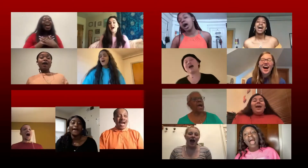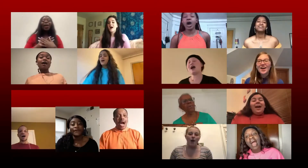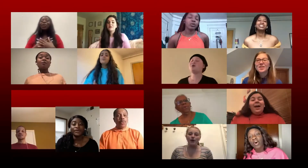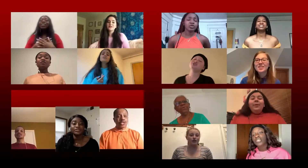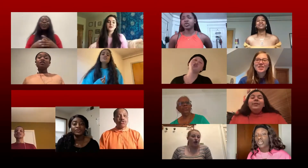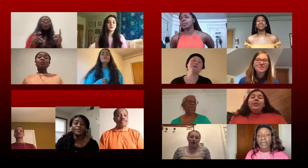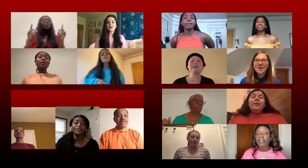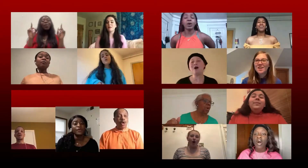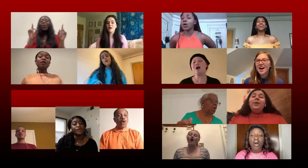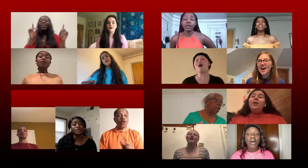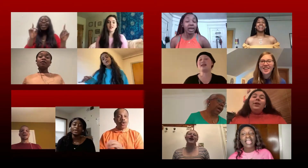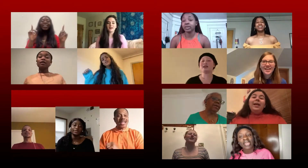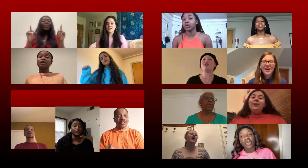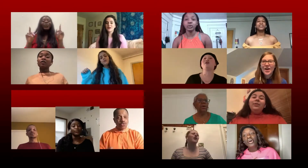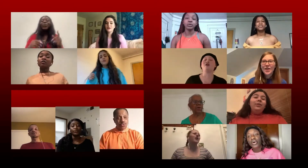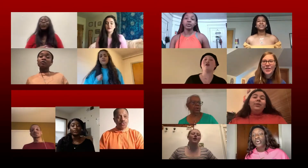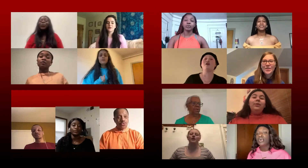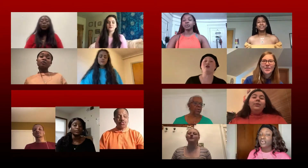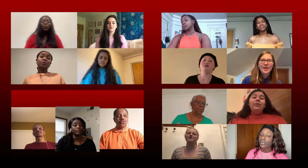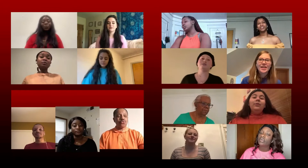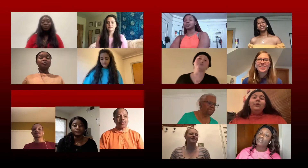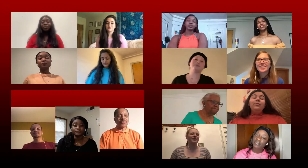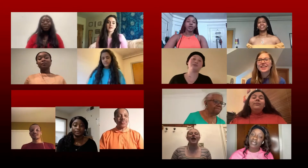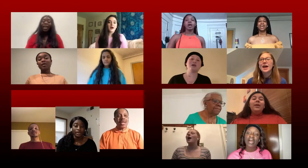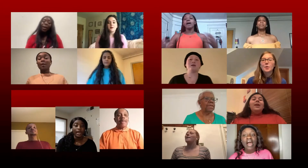I want to be more like You